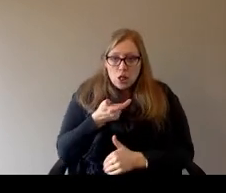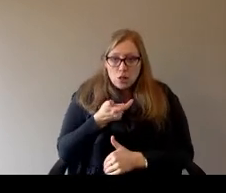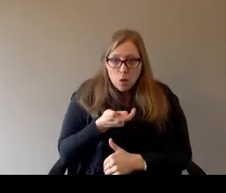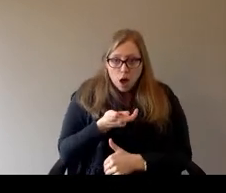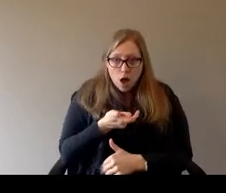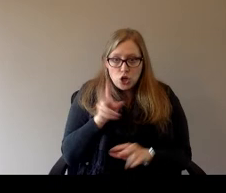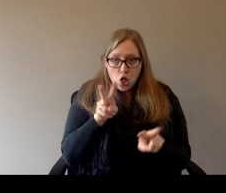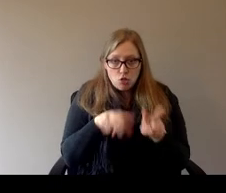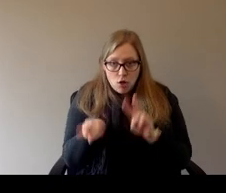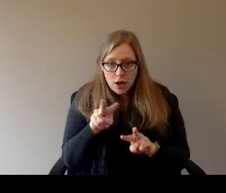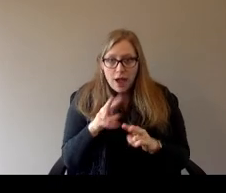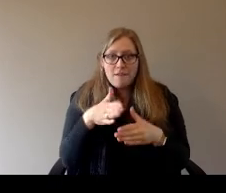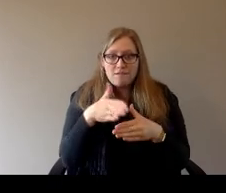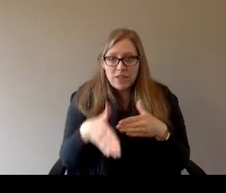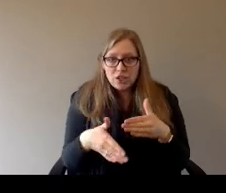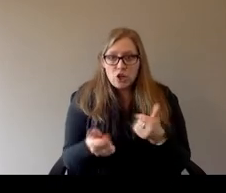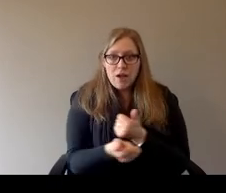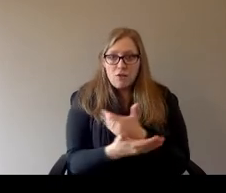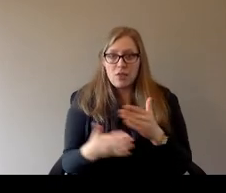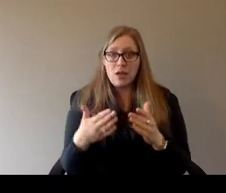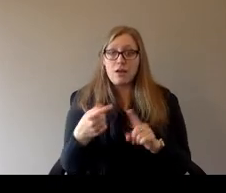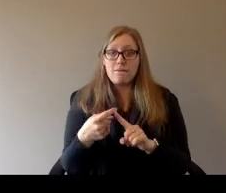lesson 1. Okay.